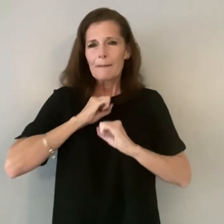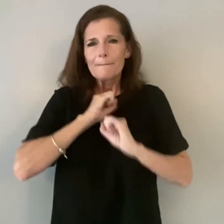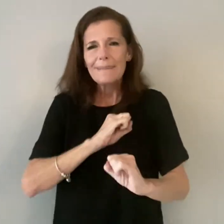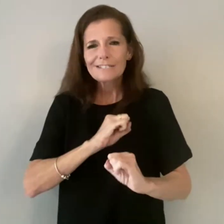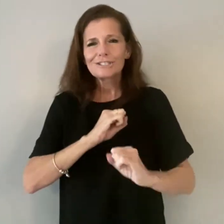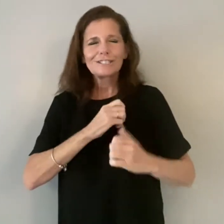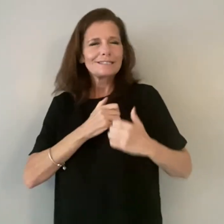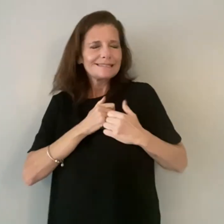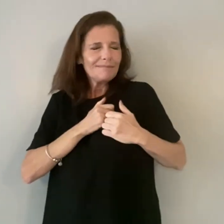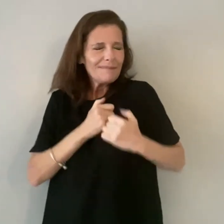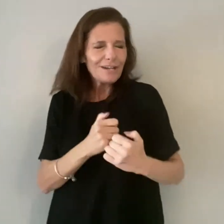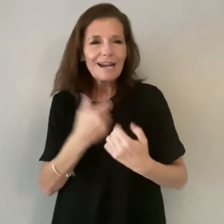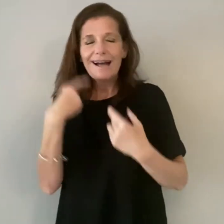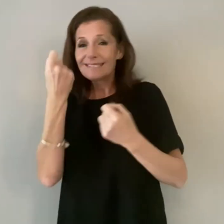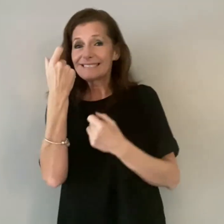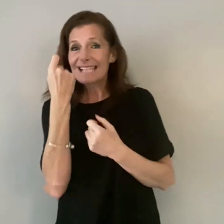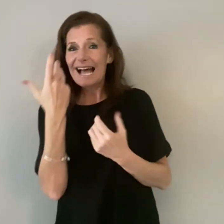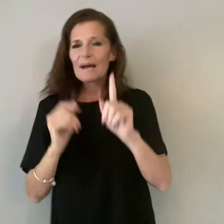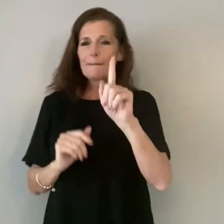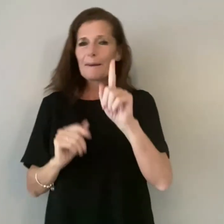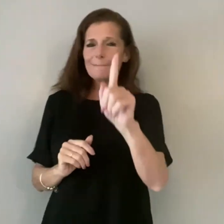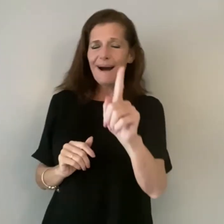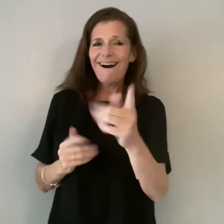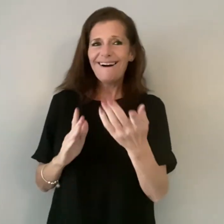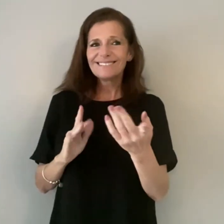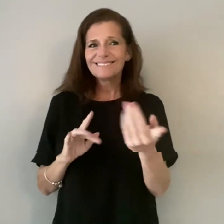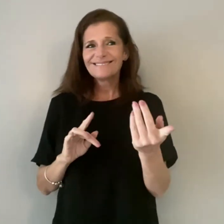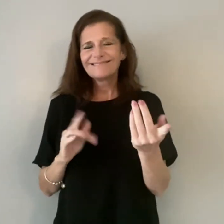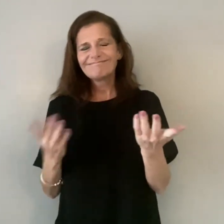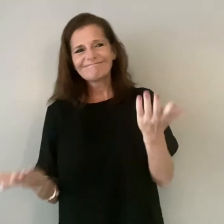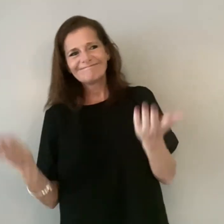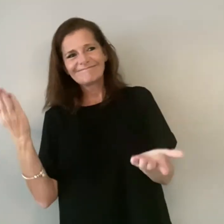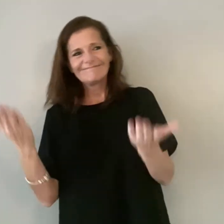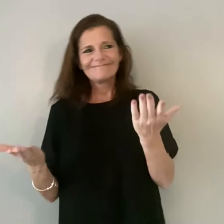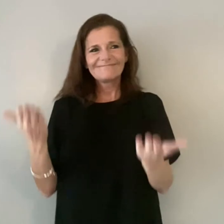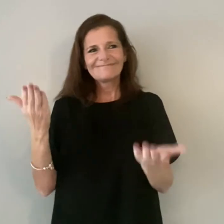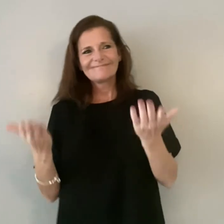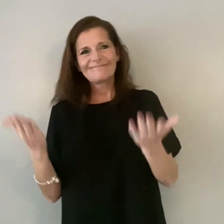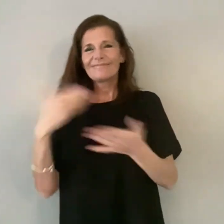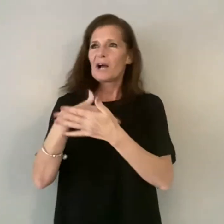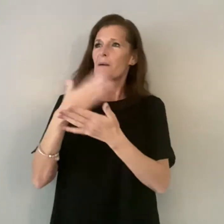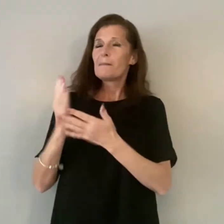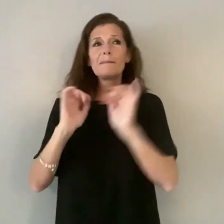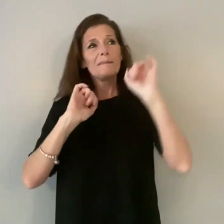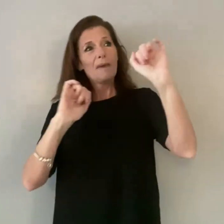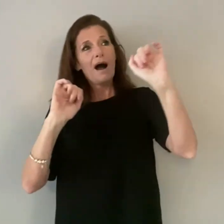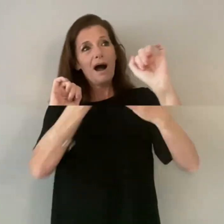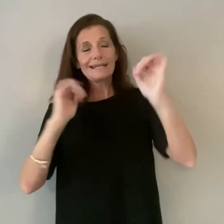and I understand that when it comes to checks and balances, but then on the flip side, part of the board's role